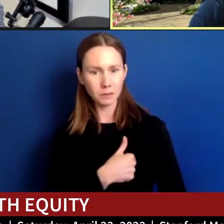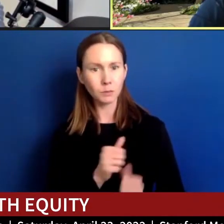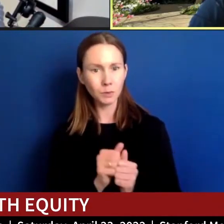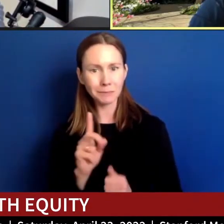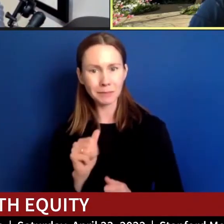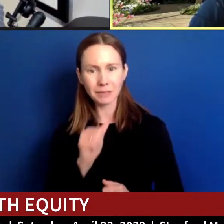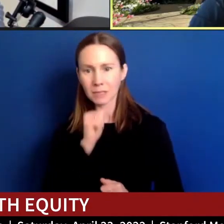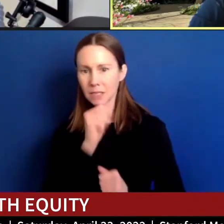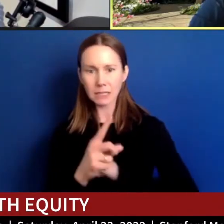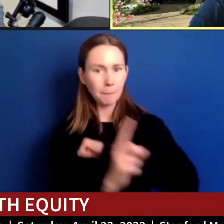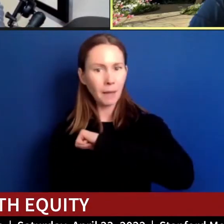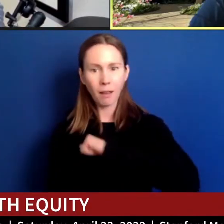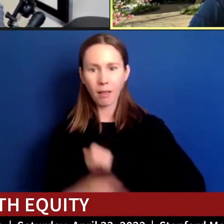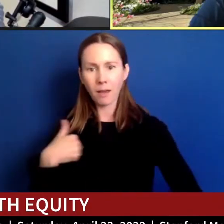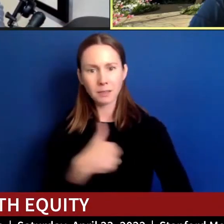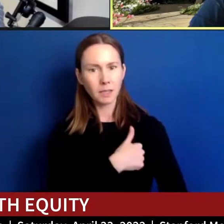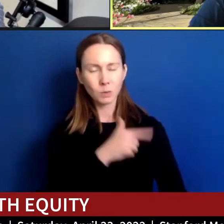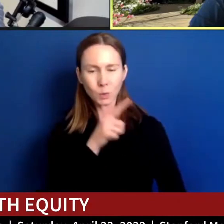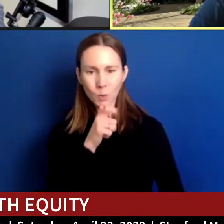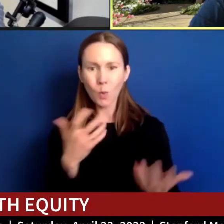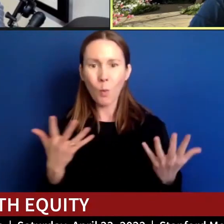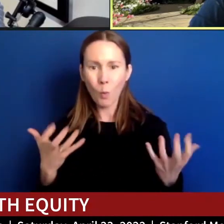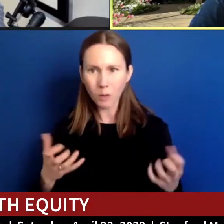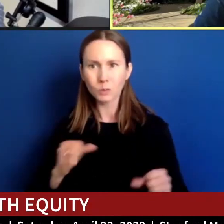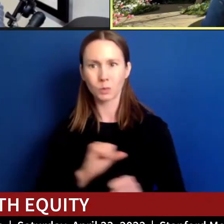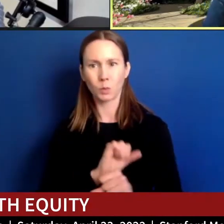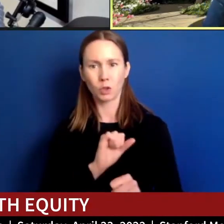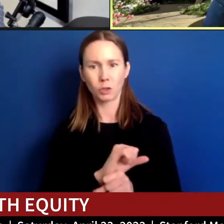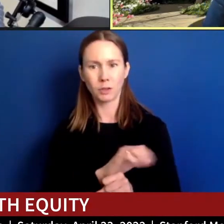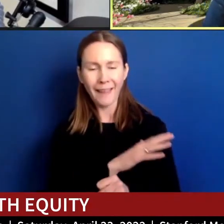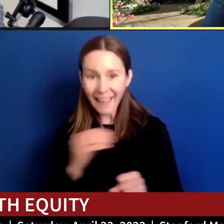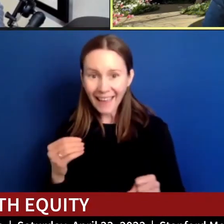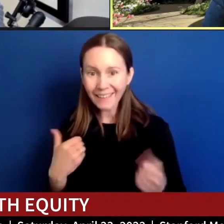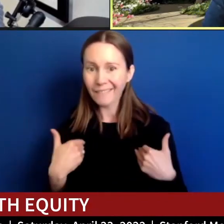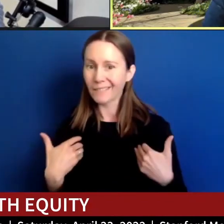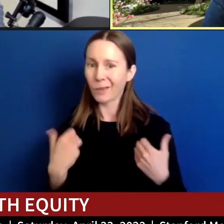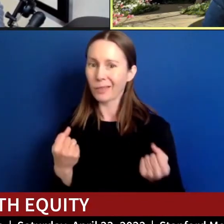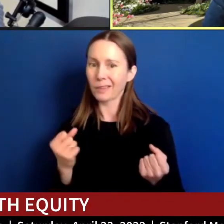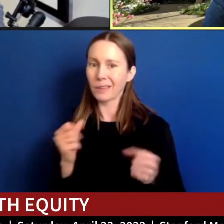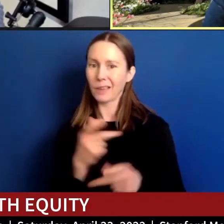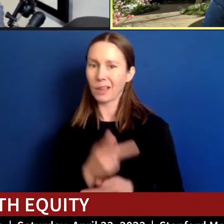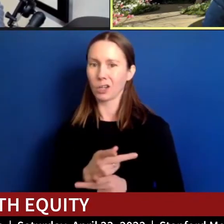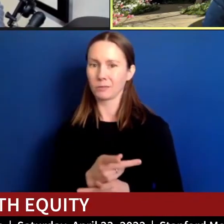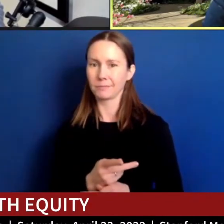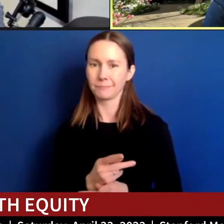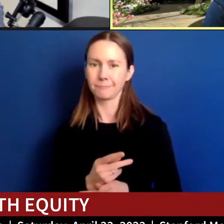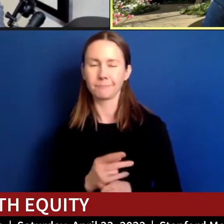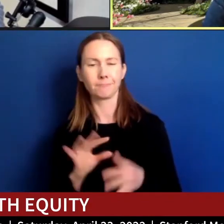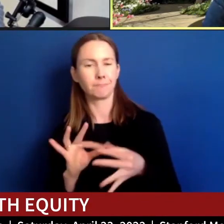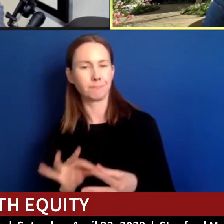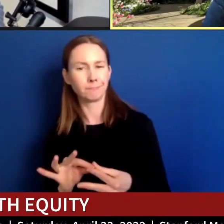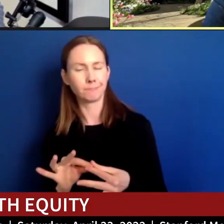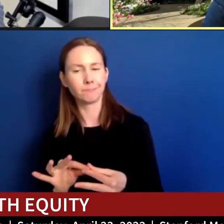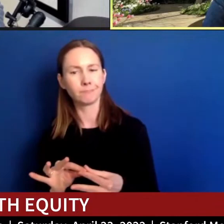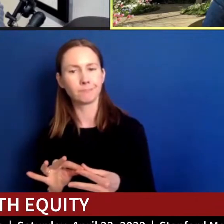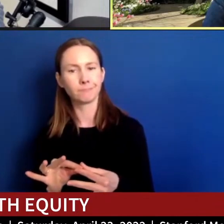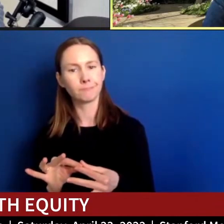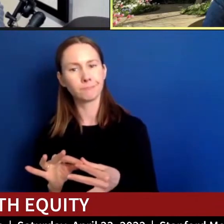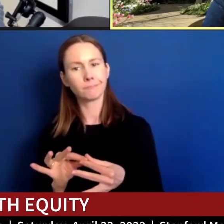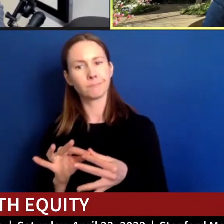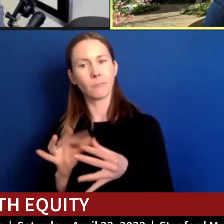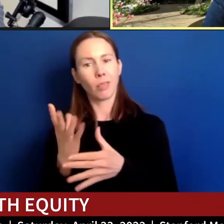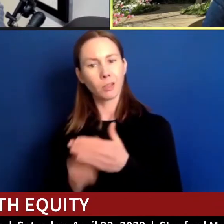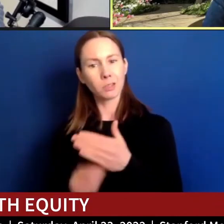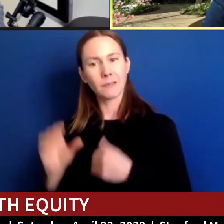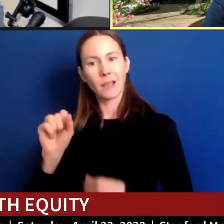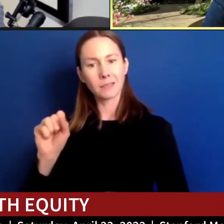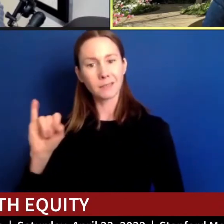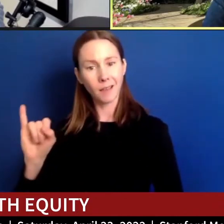who want to try to work and also have healthcare? This is related to the loss of SSI and SSDI, when